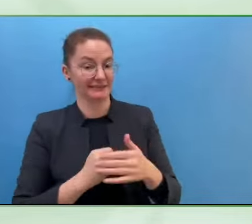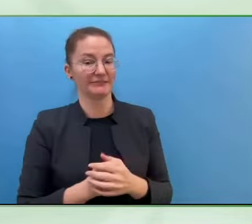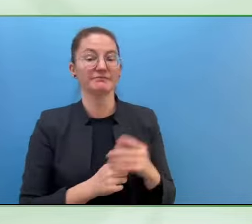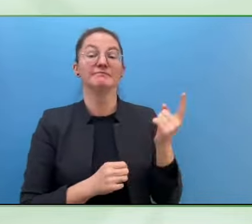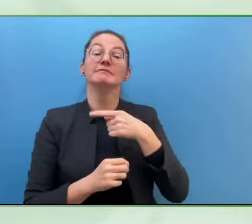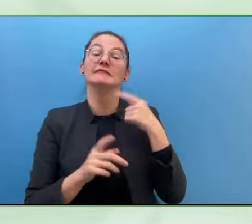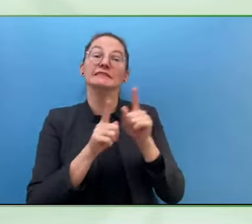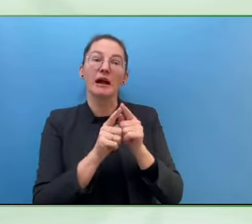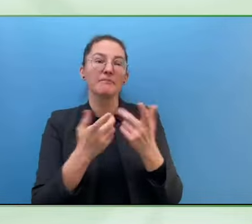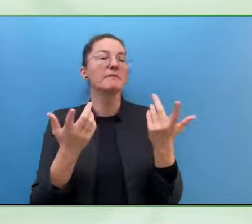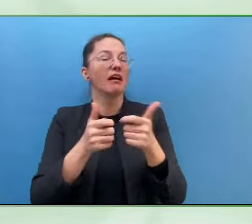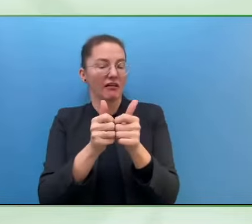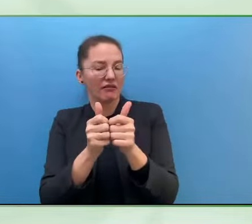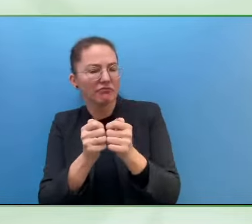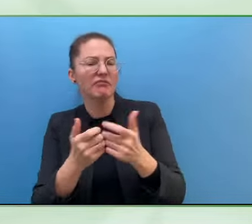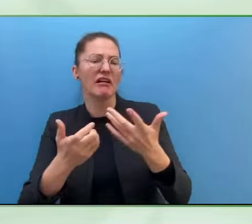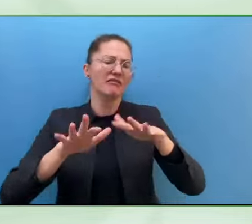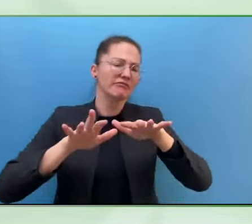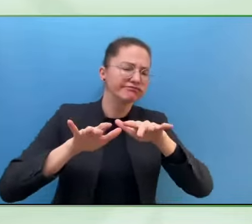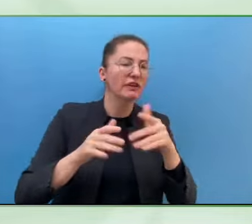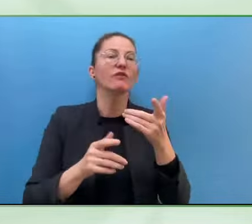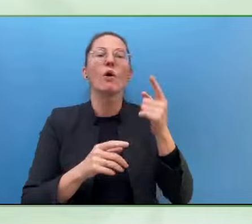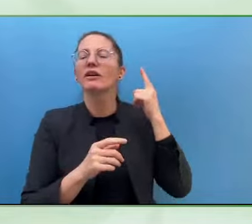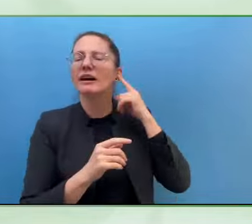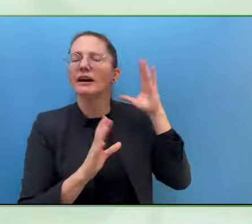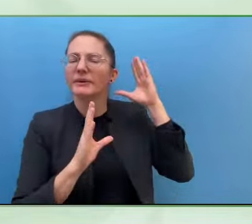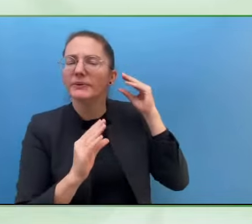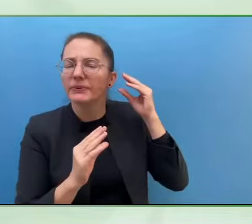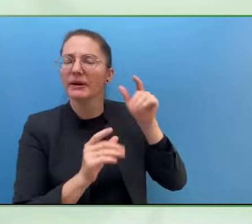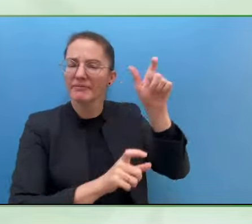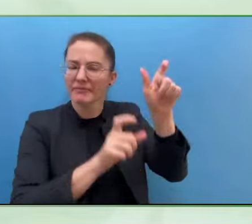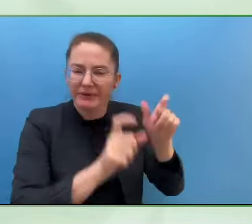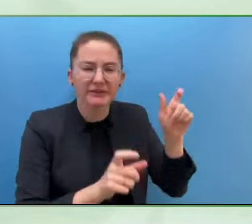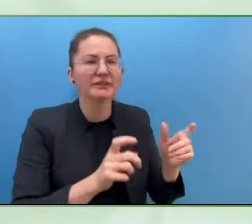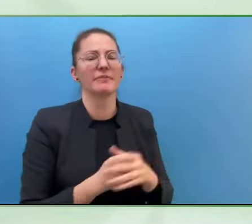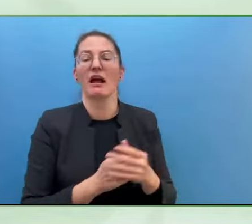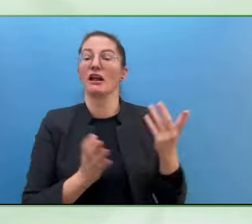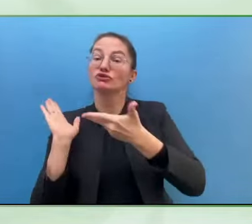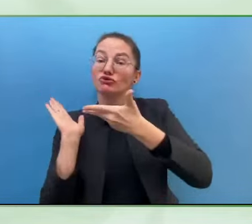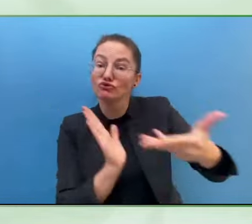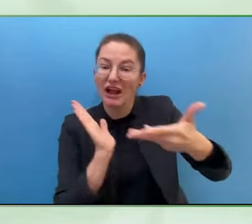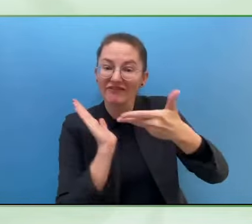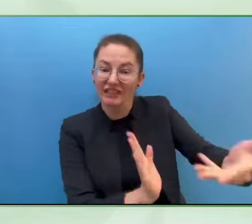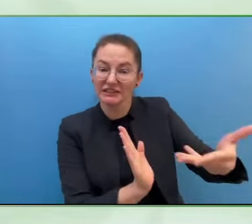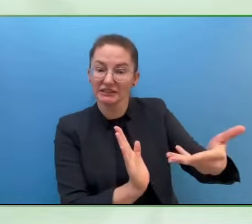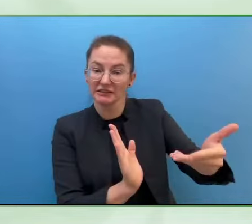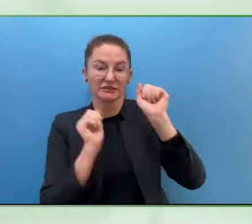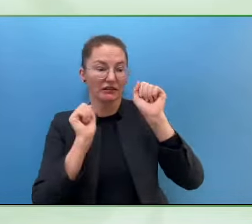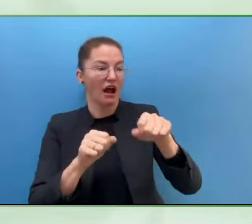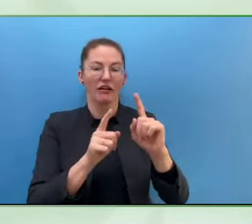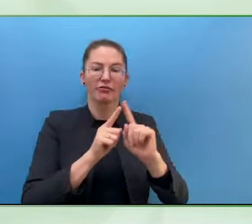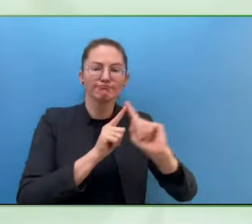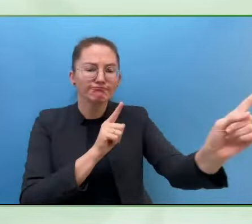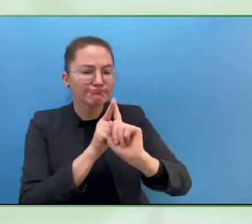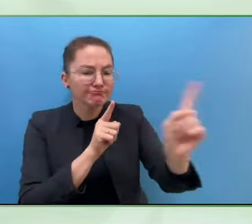And a little thing, but it is a very important thing — we have a stick holder for elderly